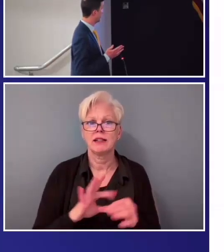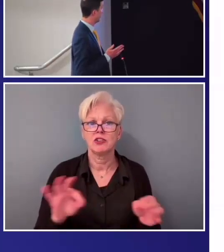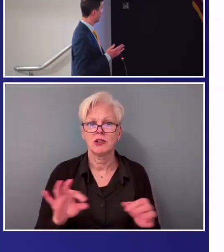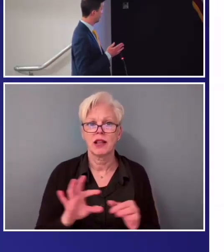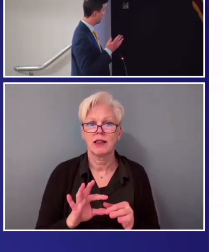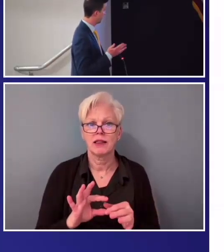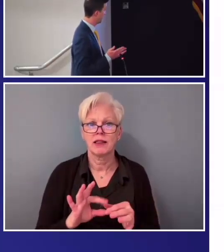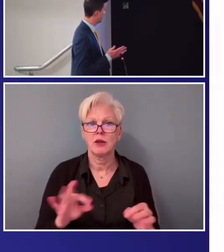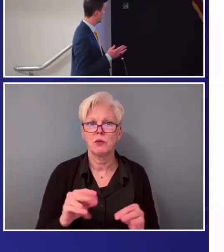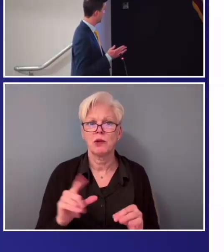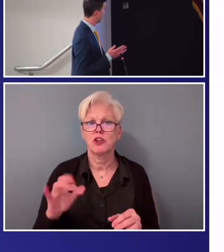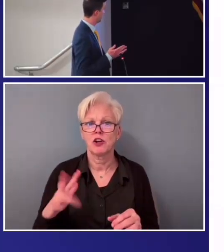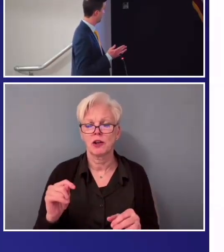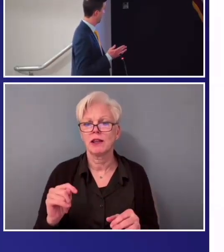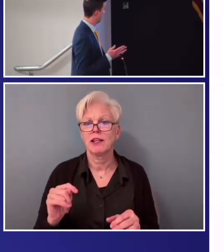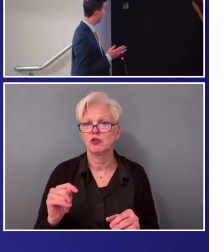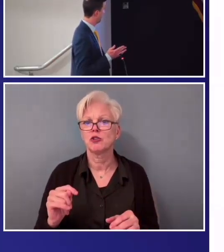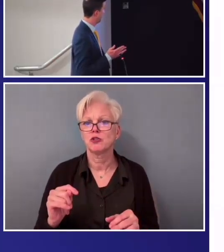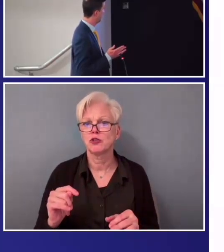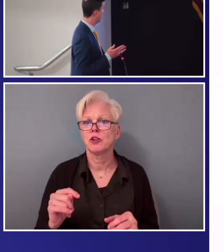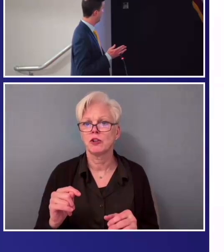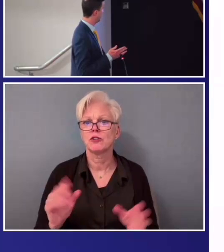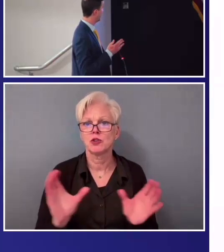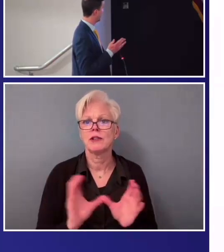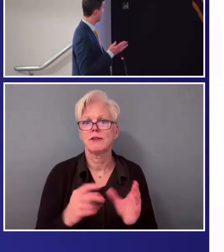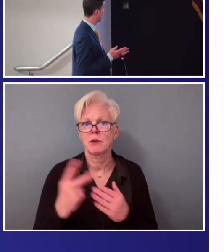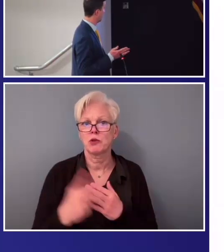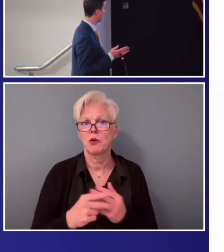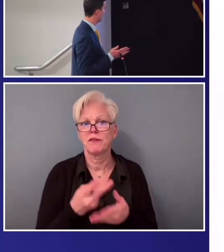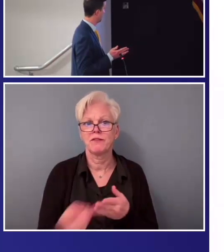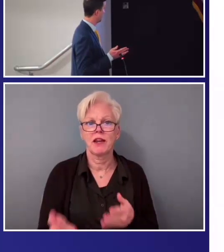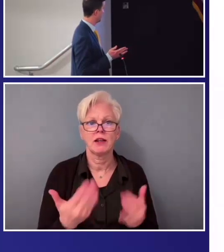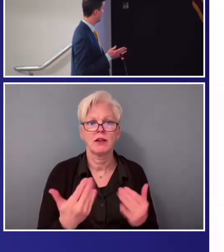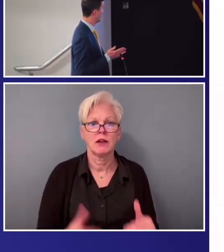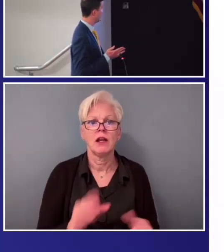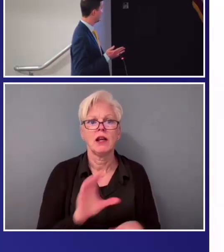undergraduate certificate programs would fail, 96% of computer and information